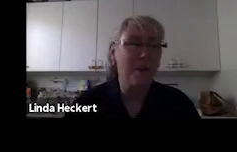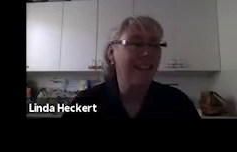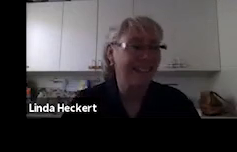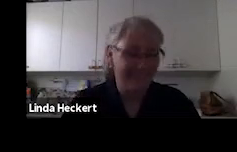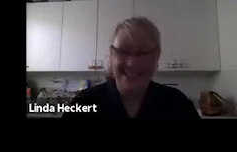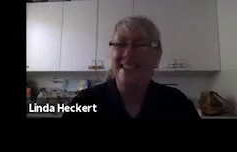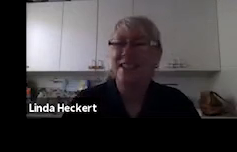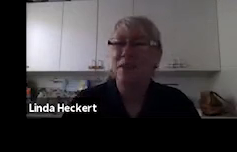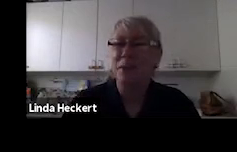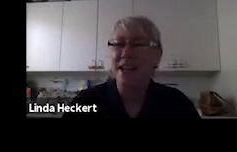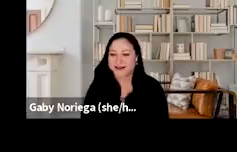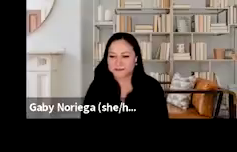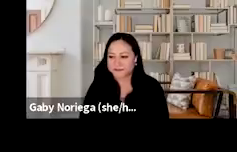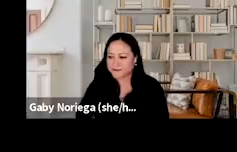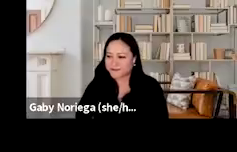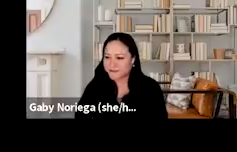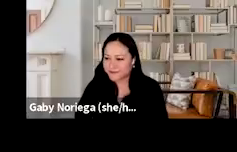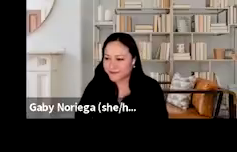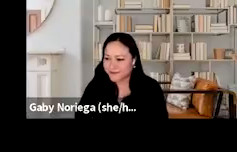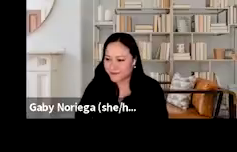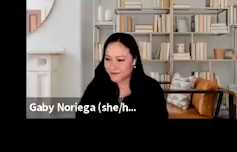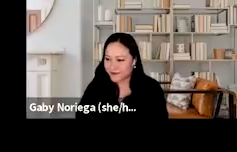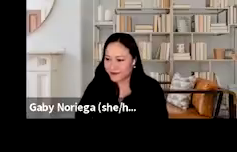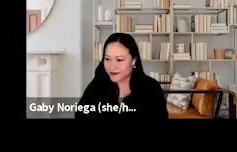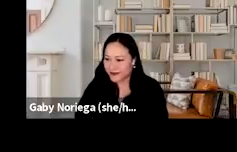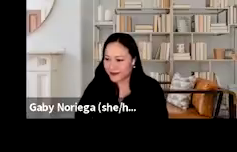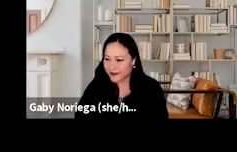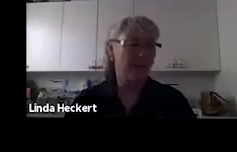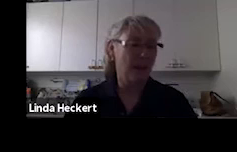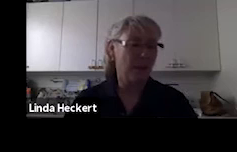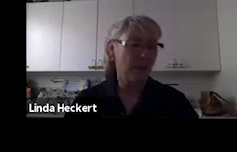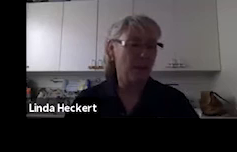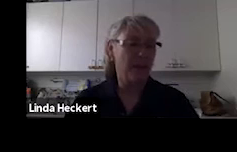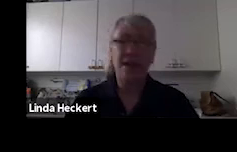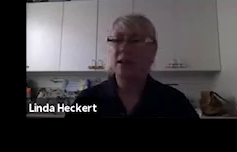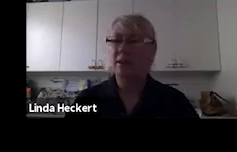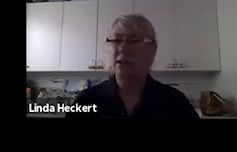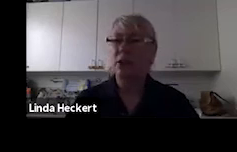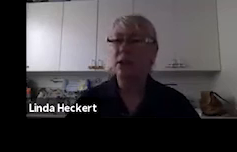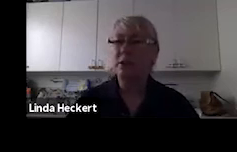Gaby Noriega (she/hers), SCEC: them to the public pumped desert, and this is Linda. Gaby Noriega (she/hers), SCEC: hello, are you there, yes, we can hear you Linda.